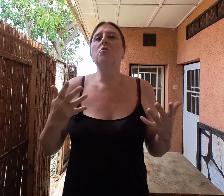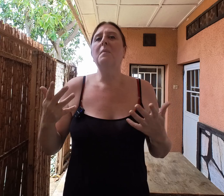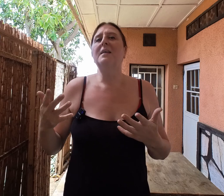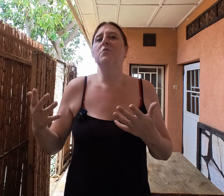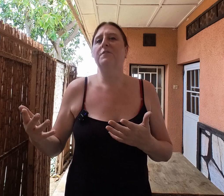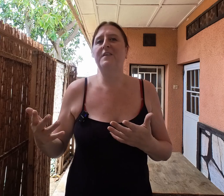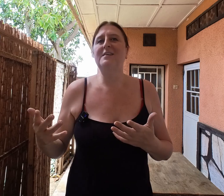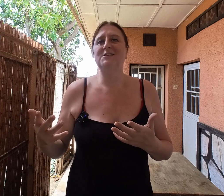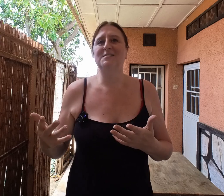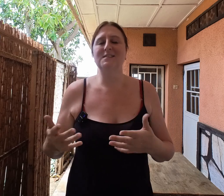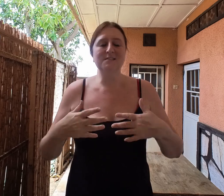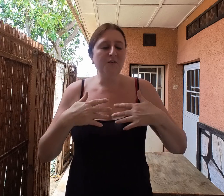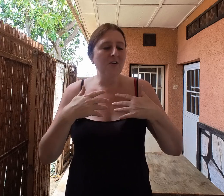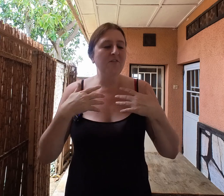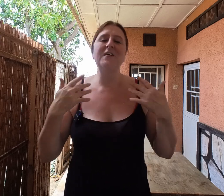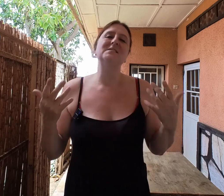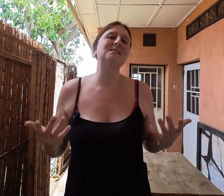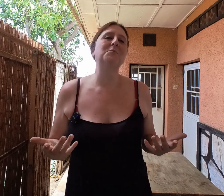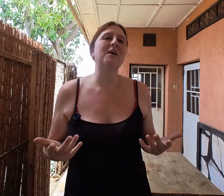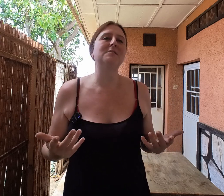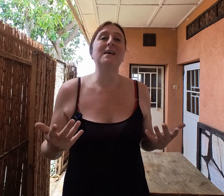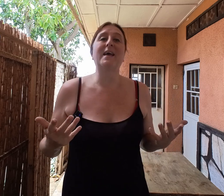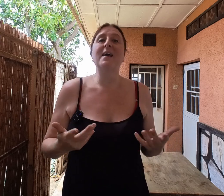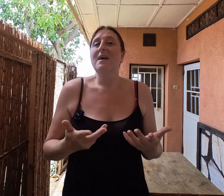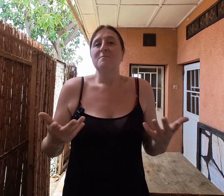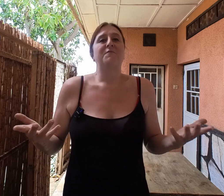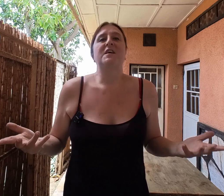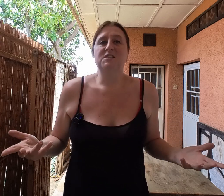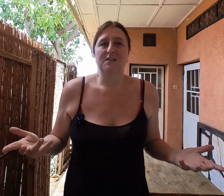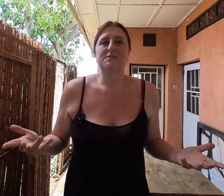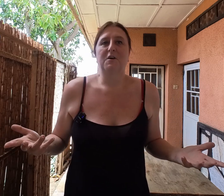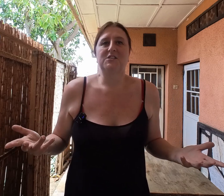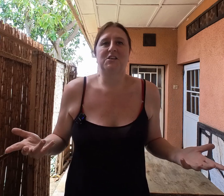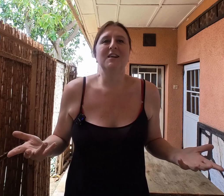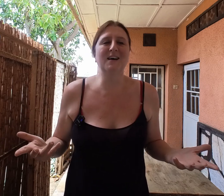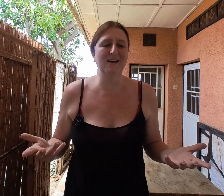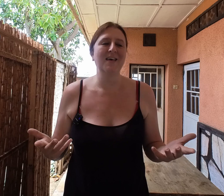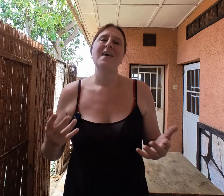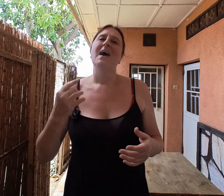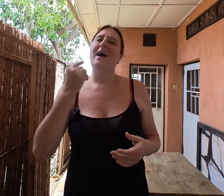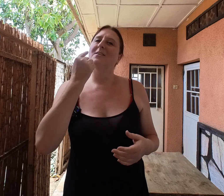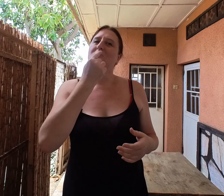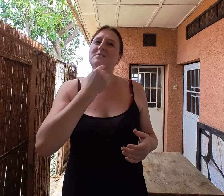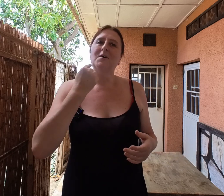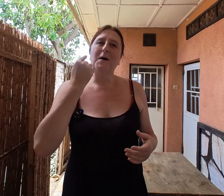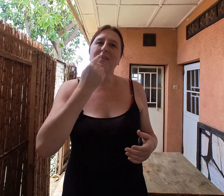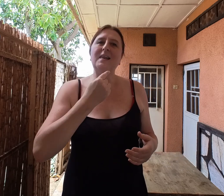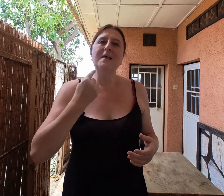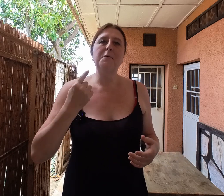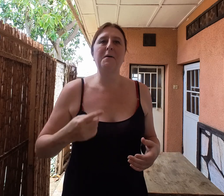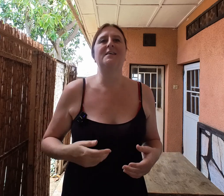non-manual features. It's a very fancy way of saying 'facial expression.' And also about the lip